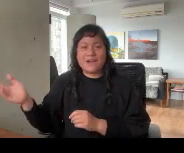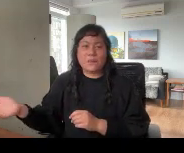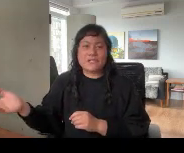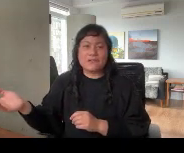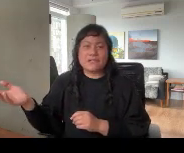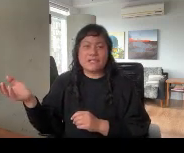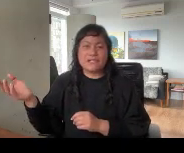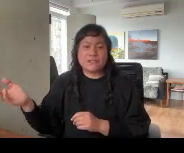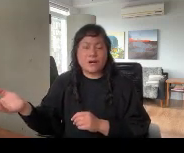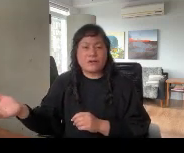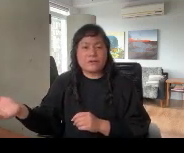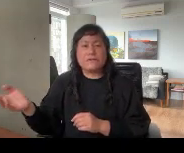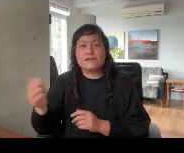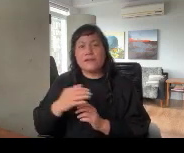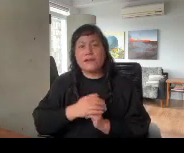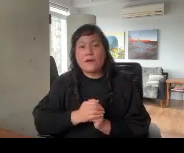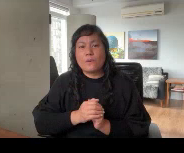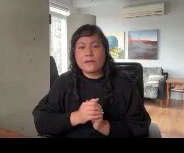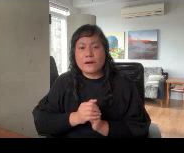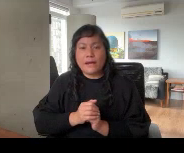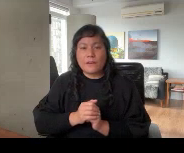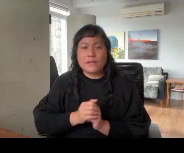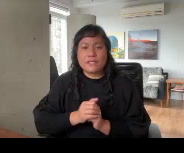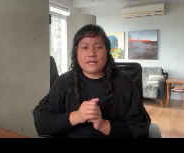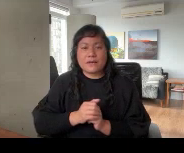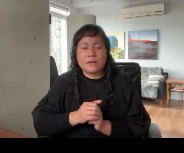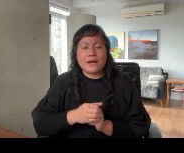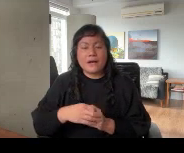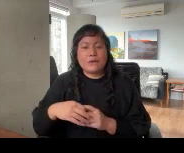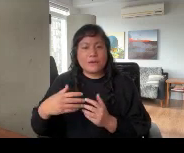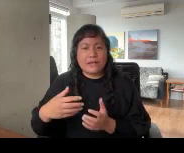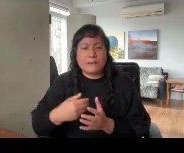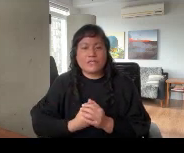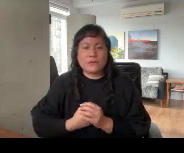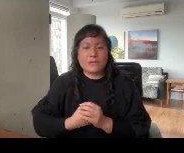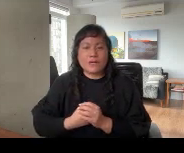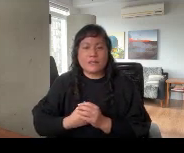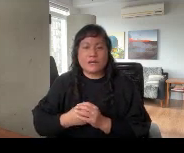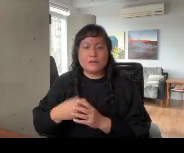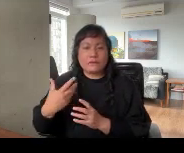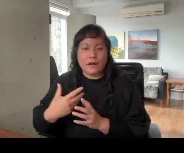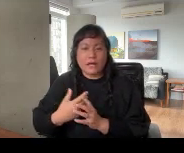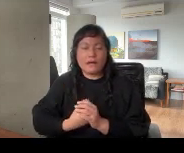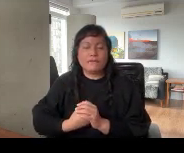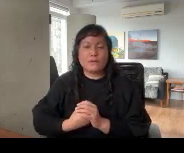have the opportunity to partner closely with our equity team who collaborates with us on a lot of